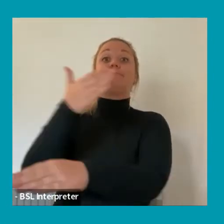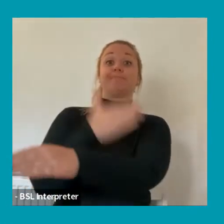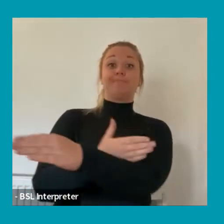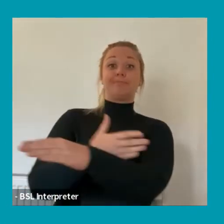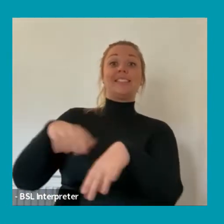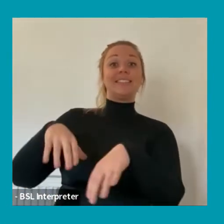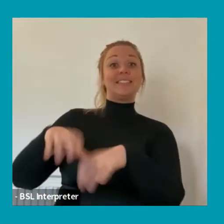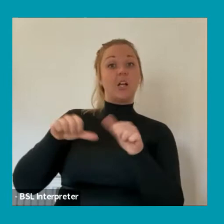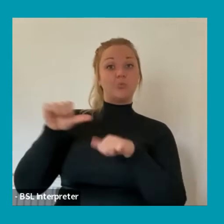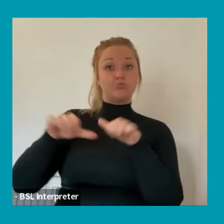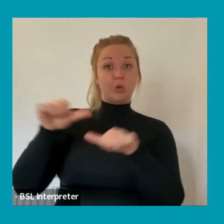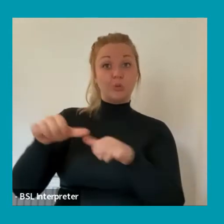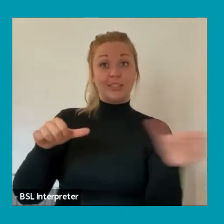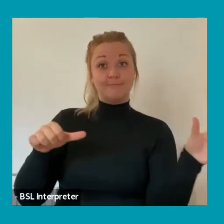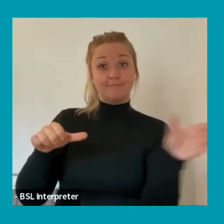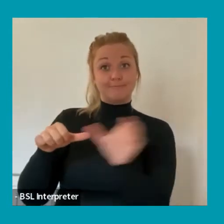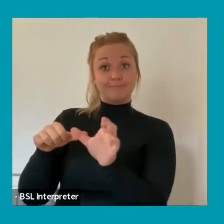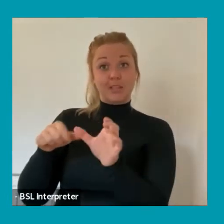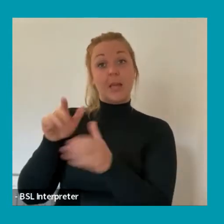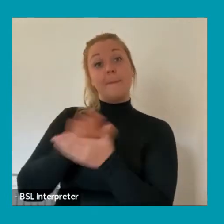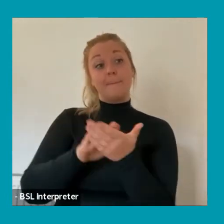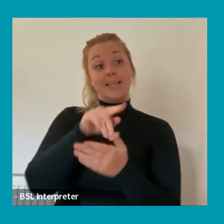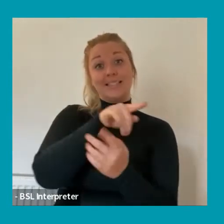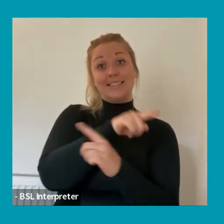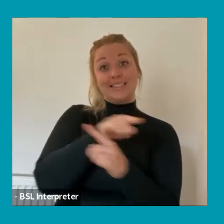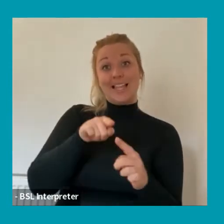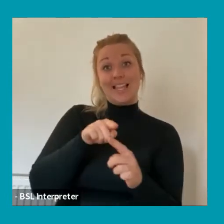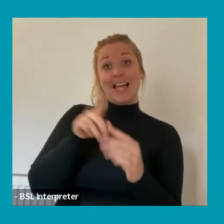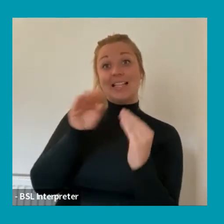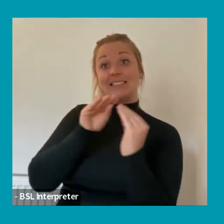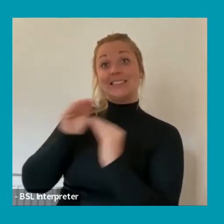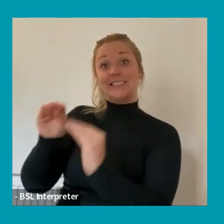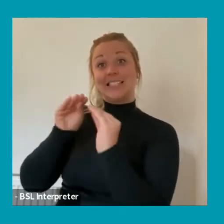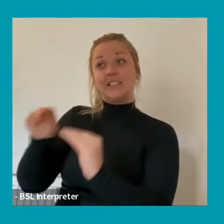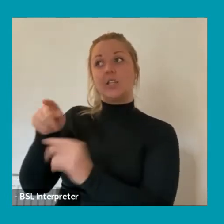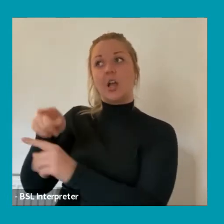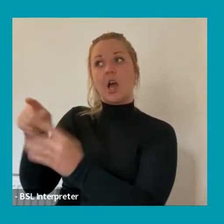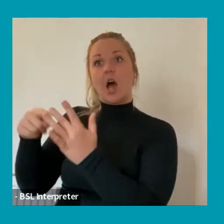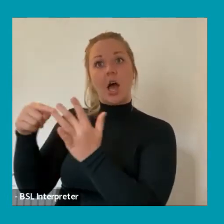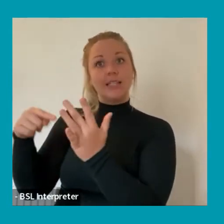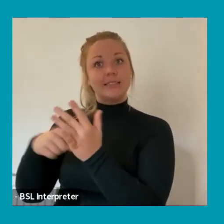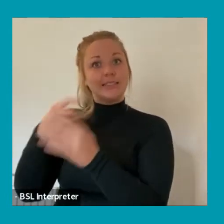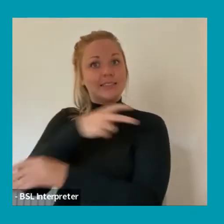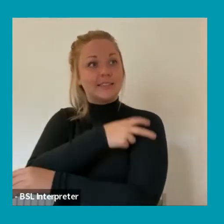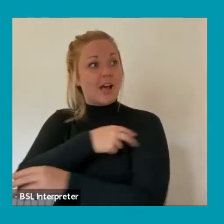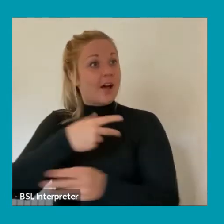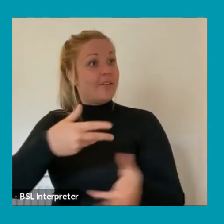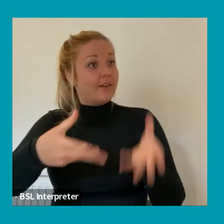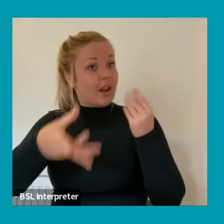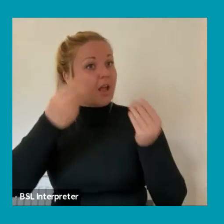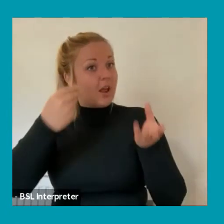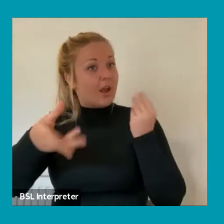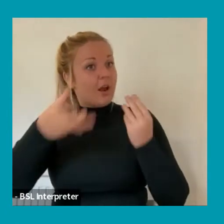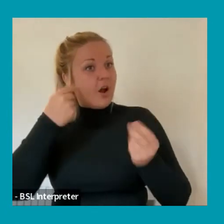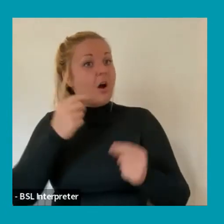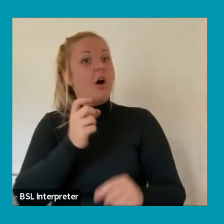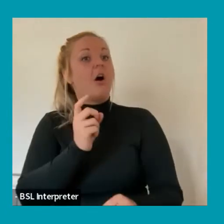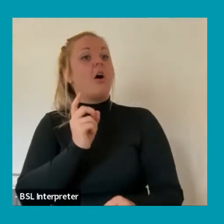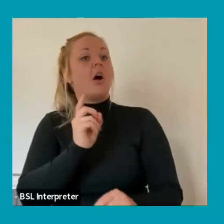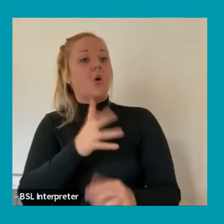It is then actually embedding some knowledge in those IT staff, who were doing procurement. As they're having the discussions they're learning.